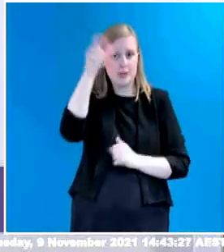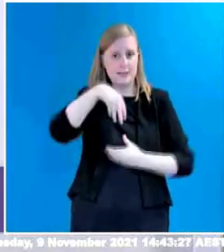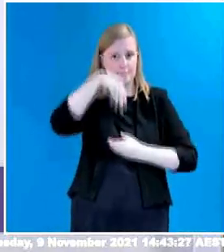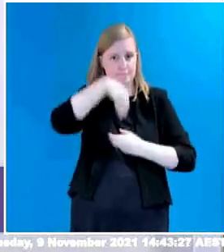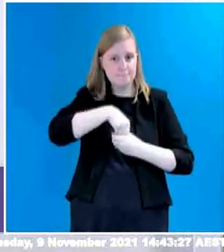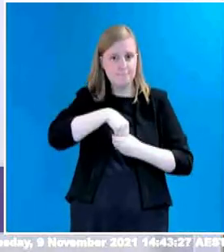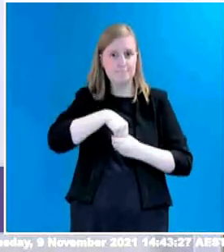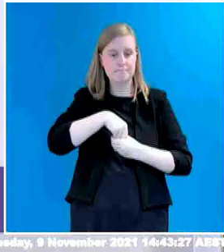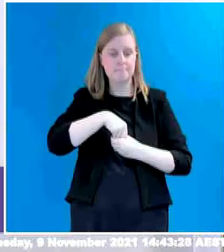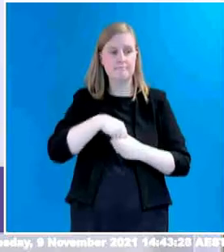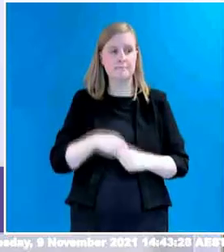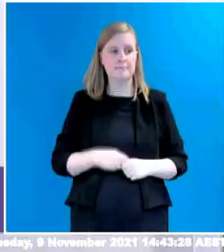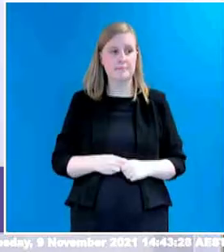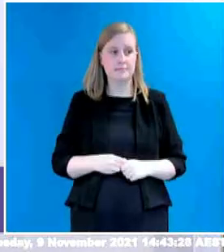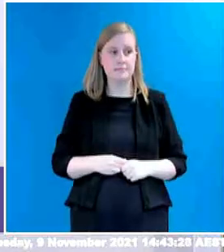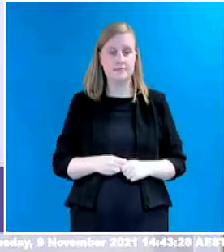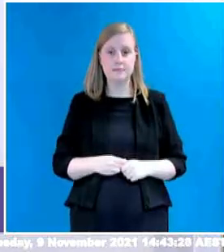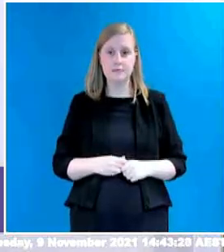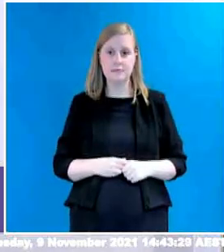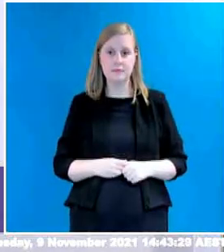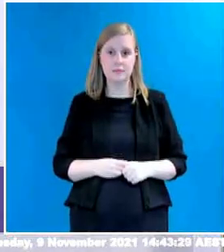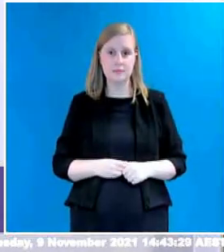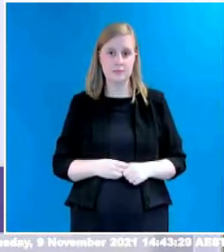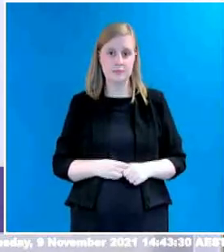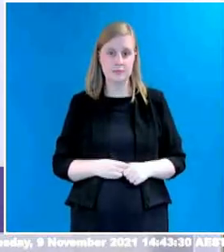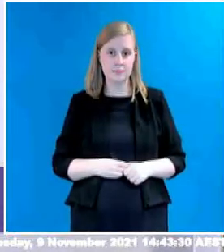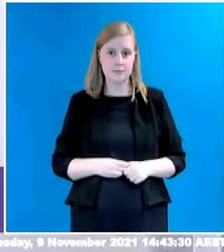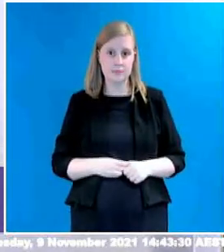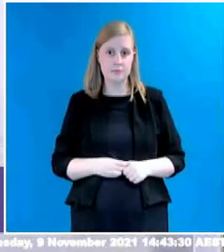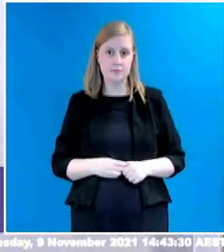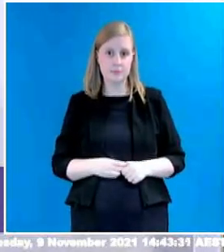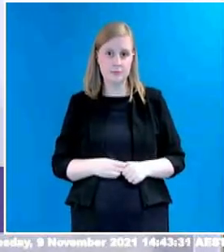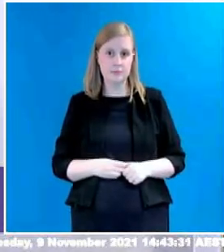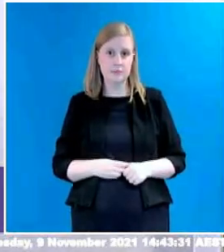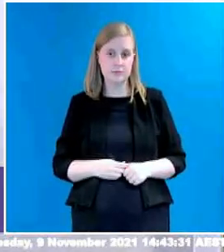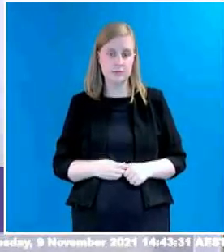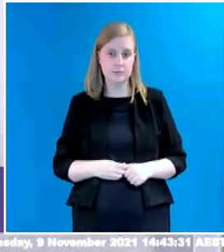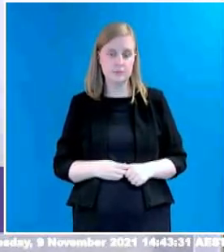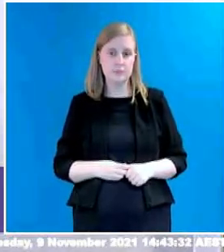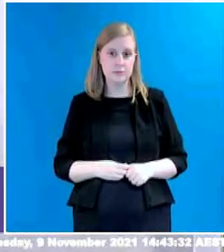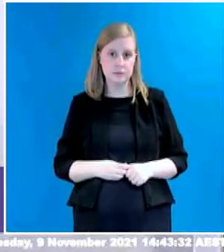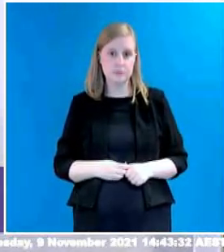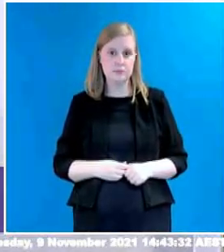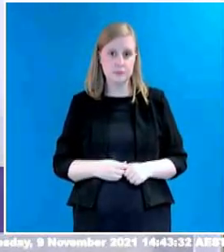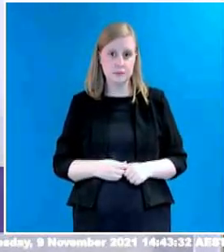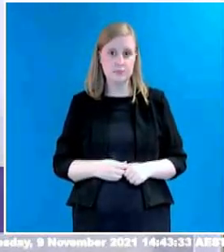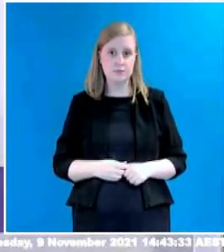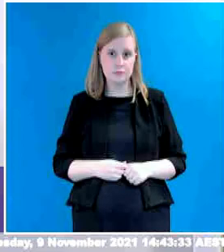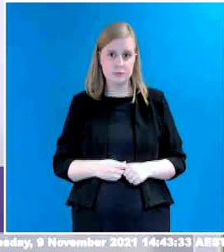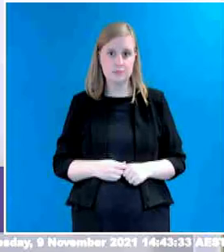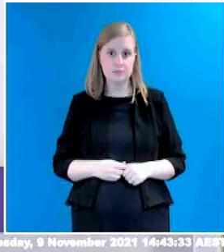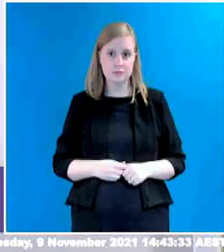We have seen in the material that with the CRPD, the rights seem to be divided